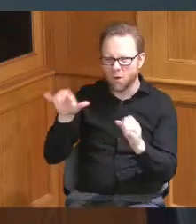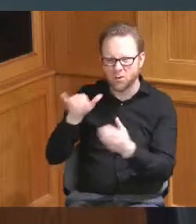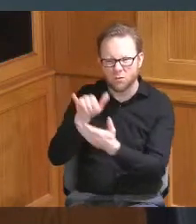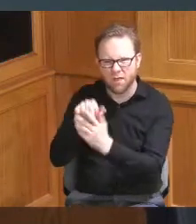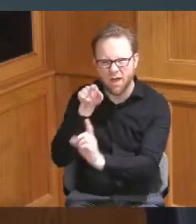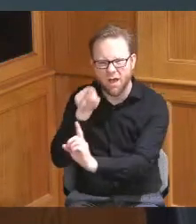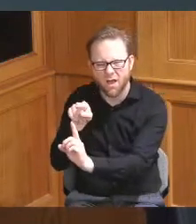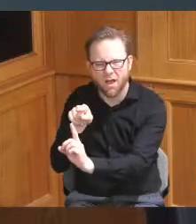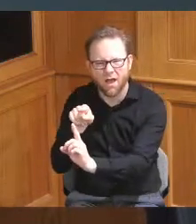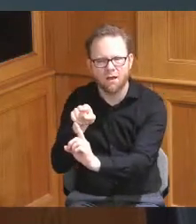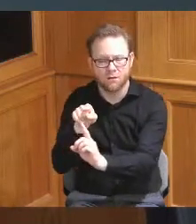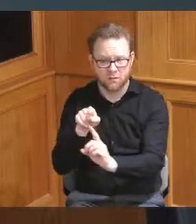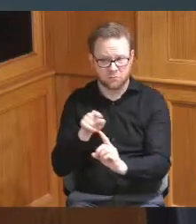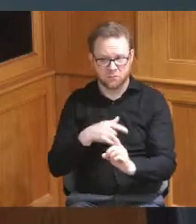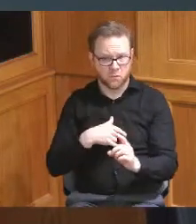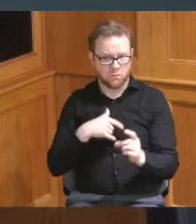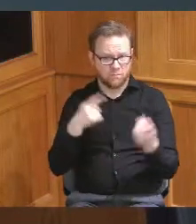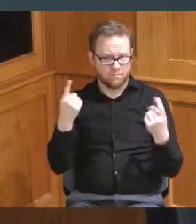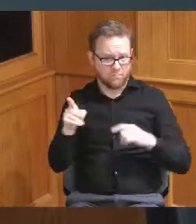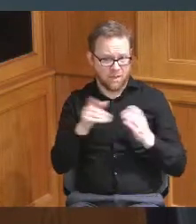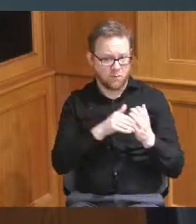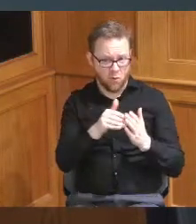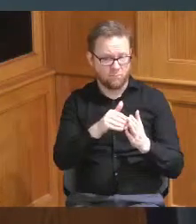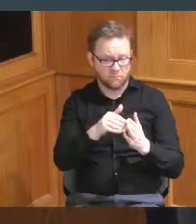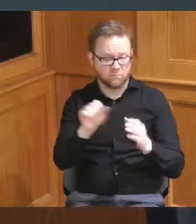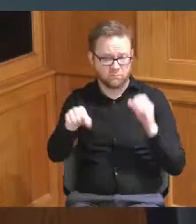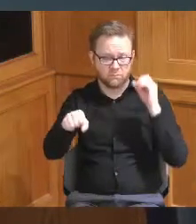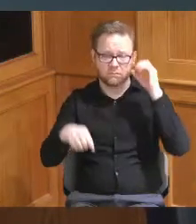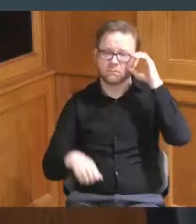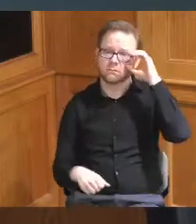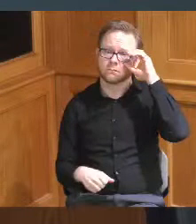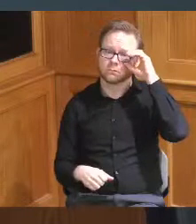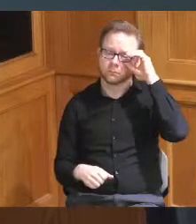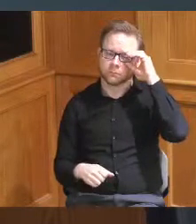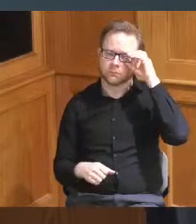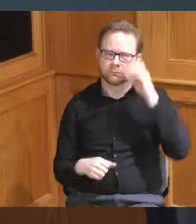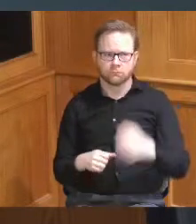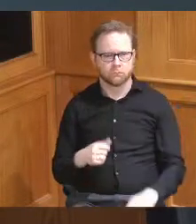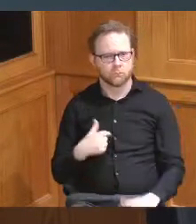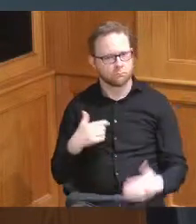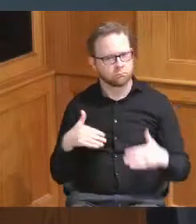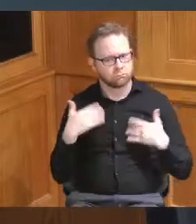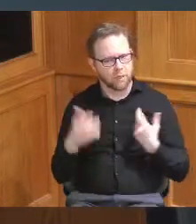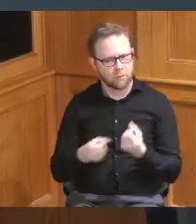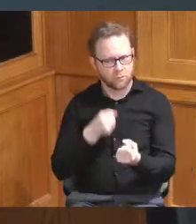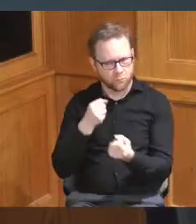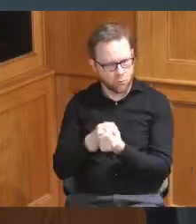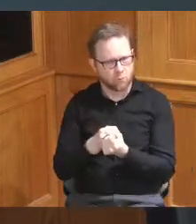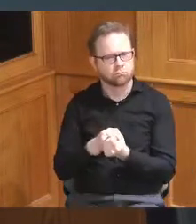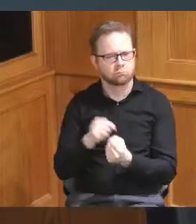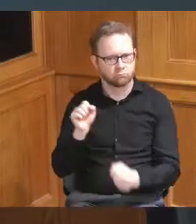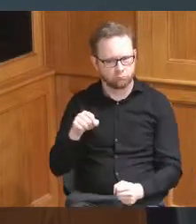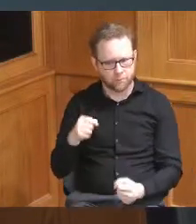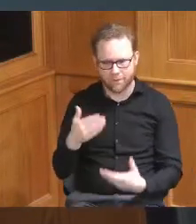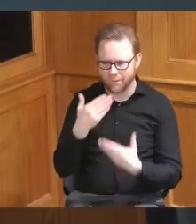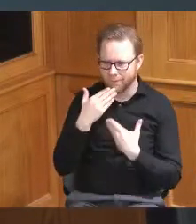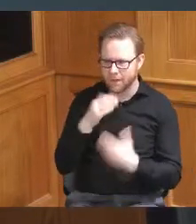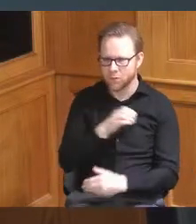these stories all the time so I'm happy to support this I want to thank again Commissioner Dumas for